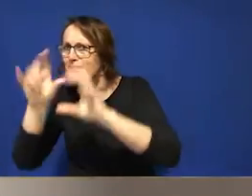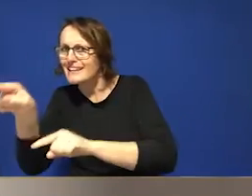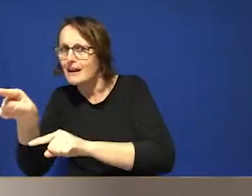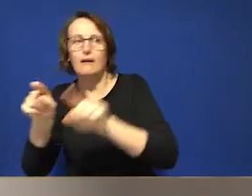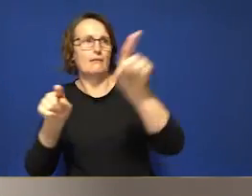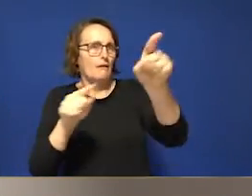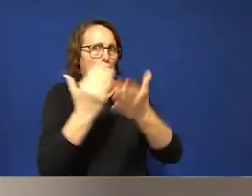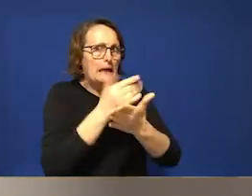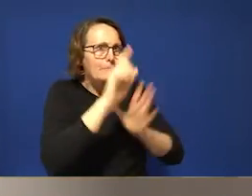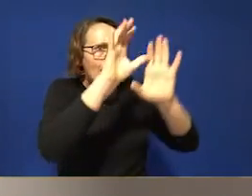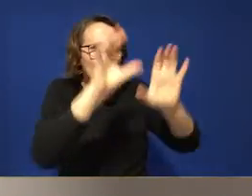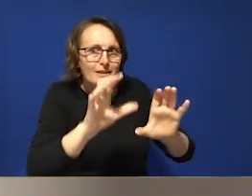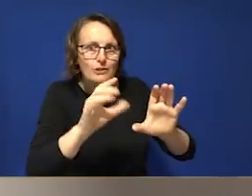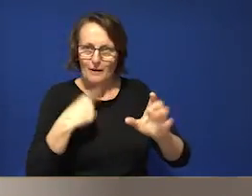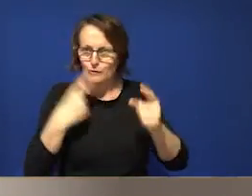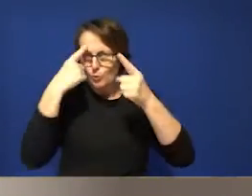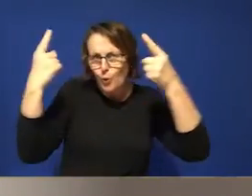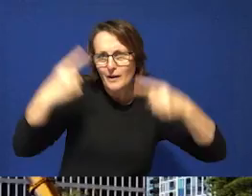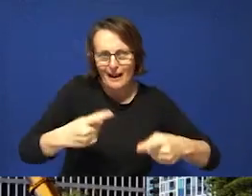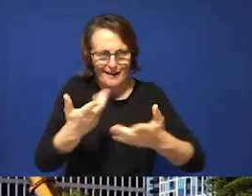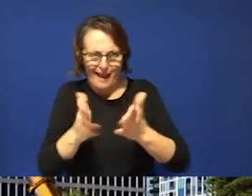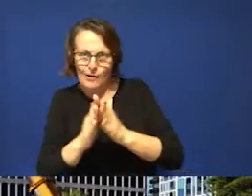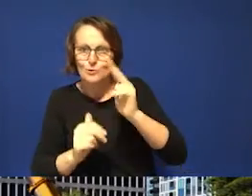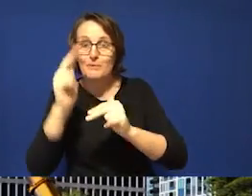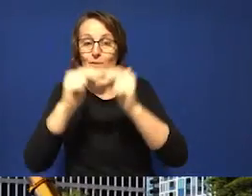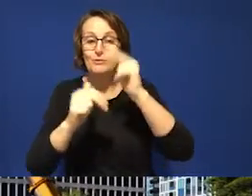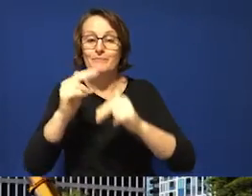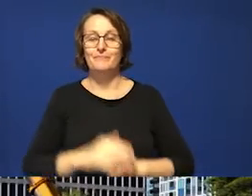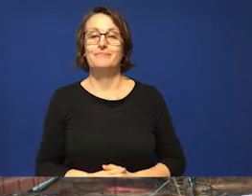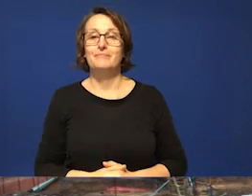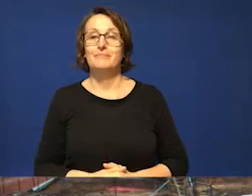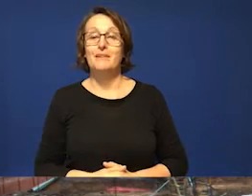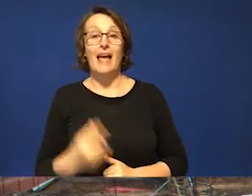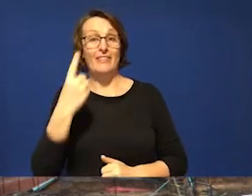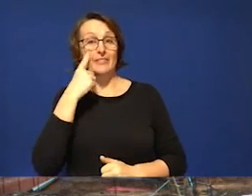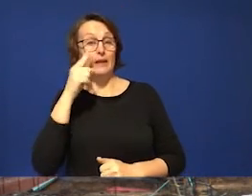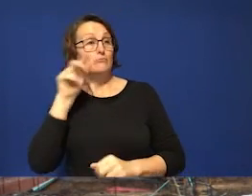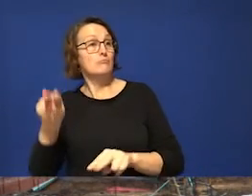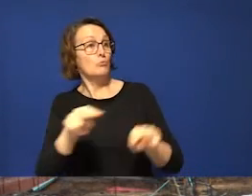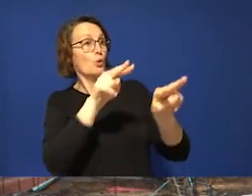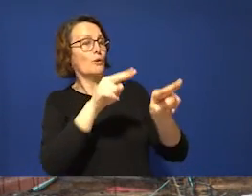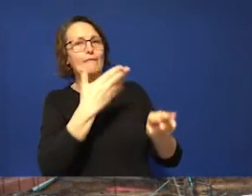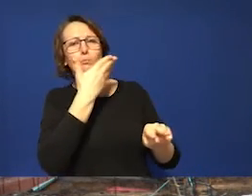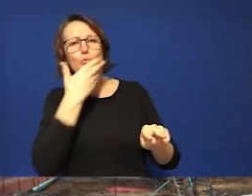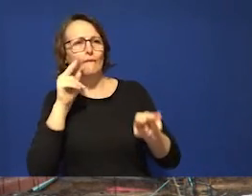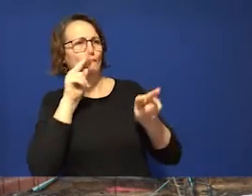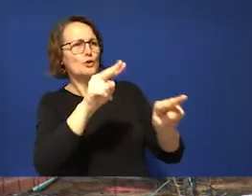And one of the things that happened very early on is the extraordinary view to the East with some St. Patrick cathedral and the beautiful little, St. Peter's church,